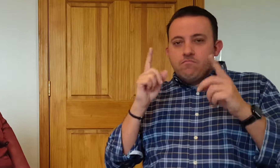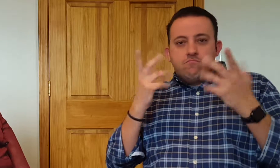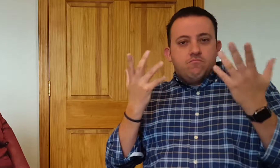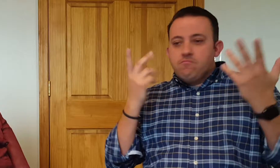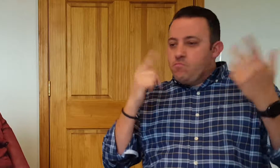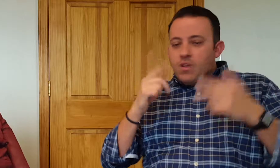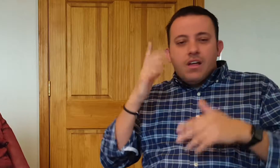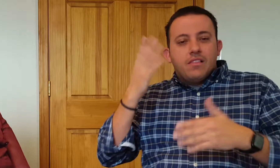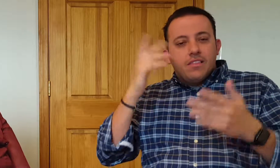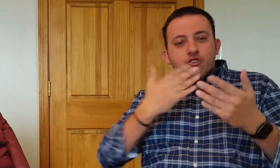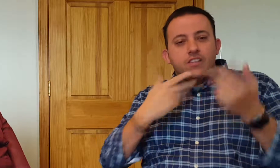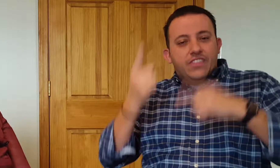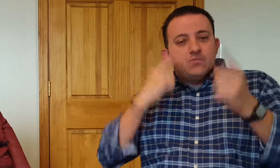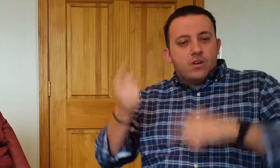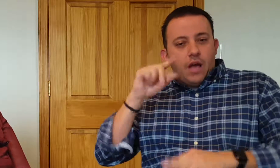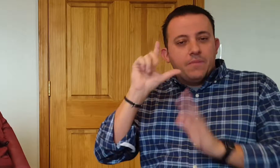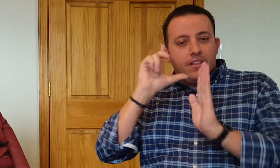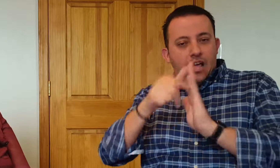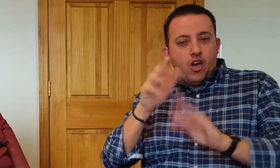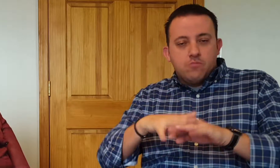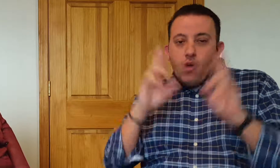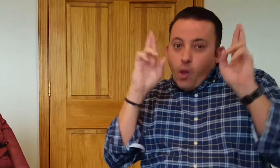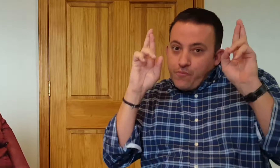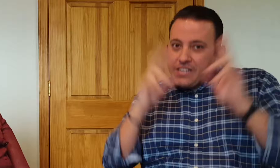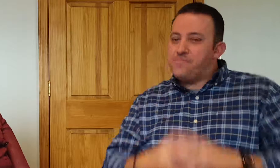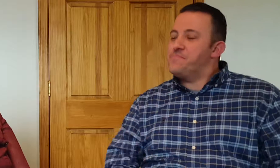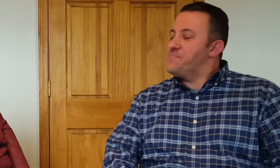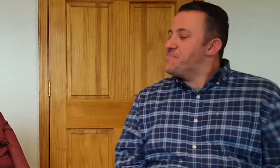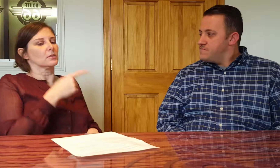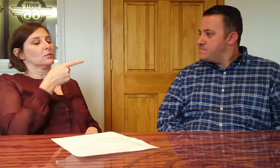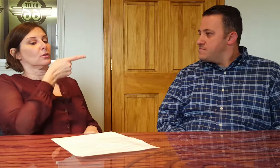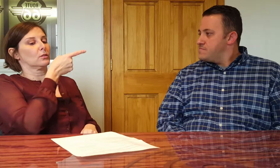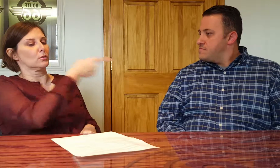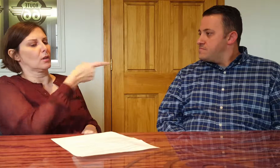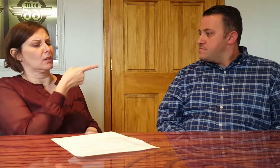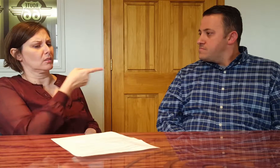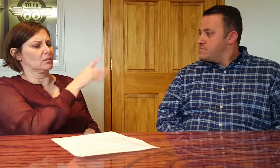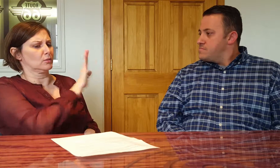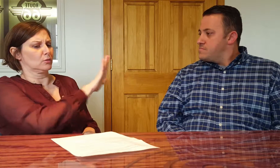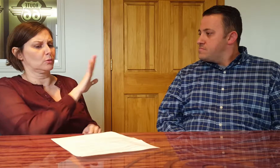If we keep working hard good things will come later.